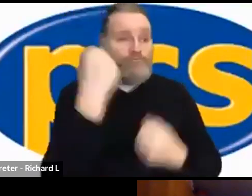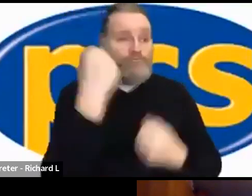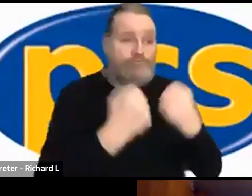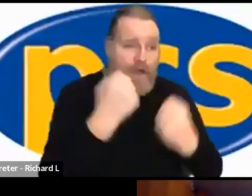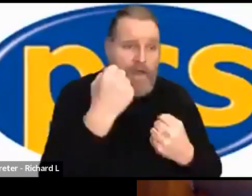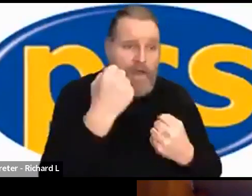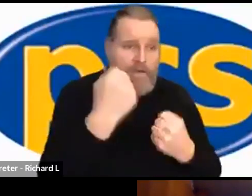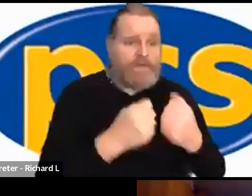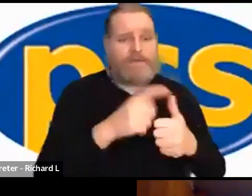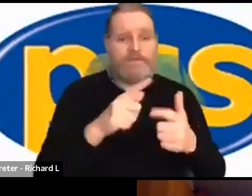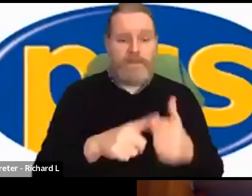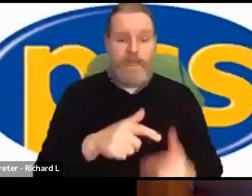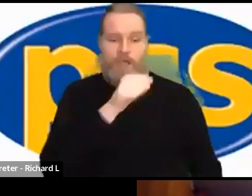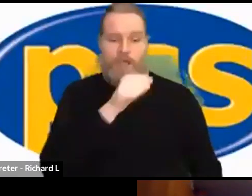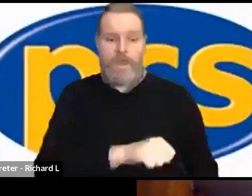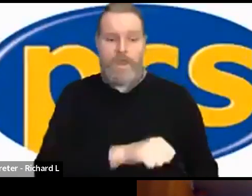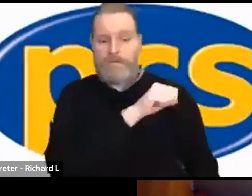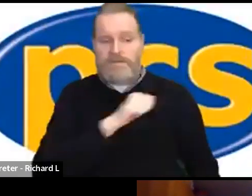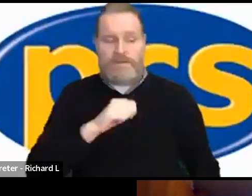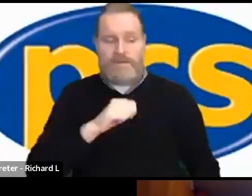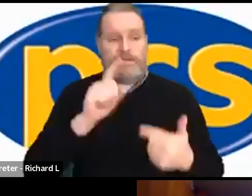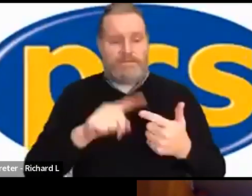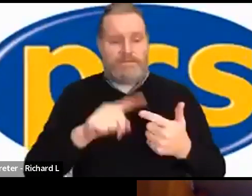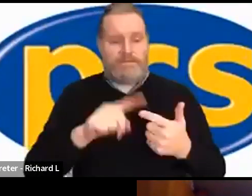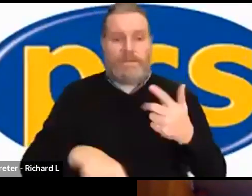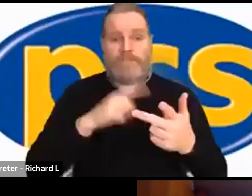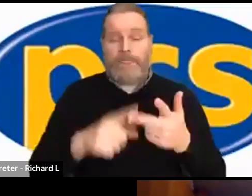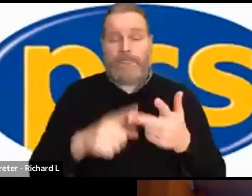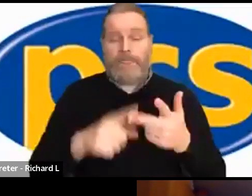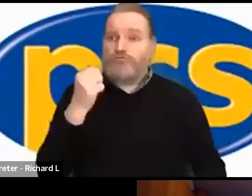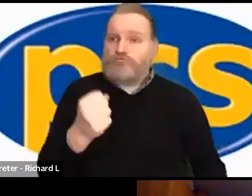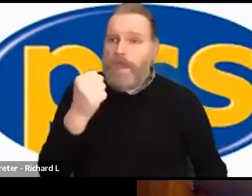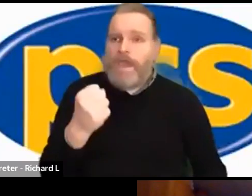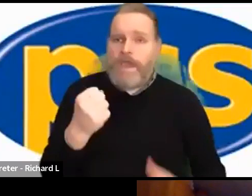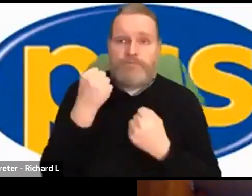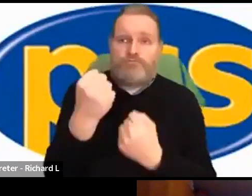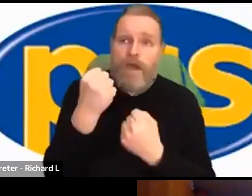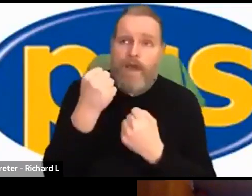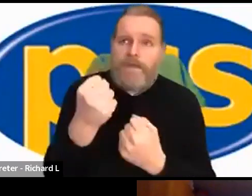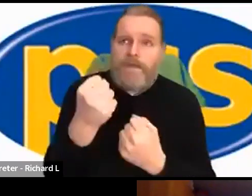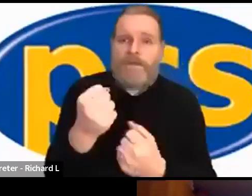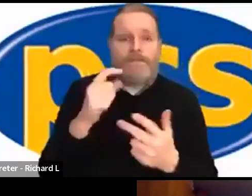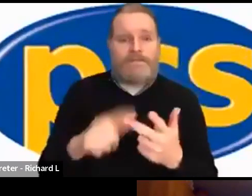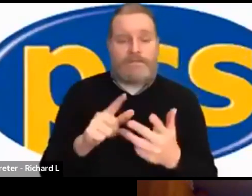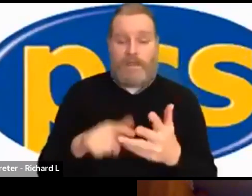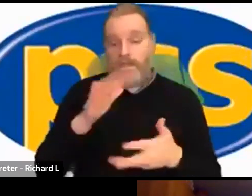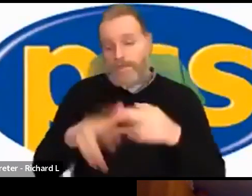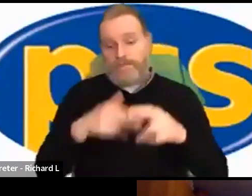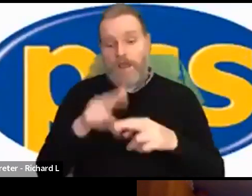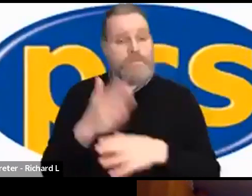nurse dics and nurses are doing in the nhs in the same way, the train drivers and train crew are doing in the